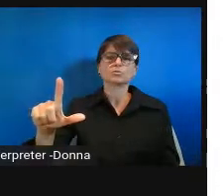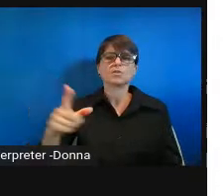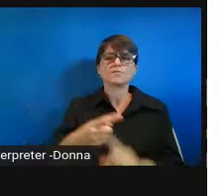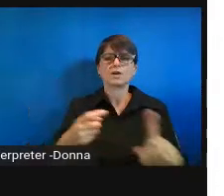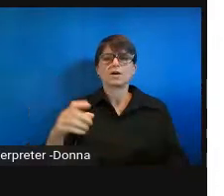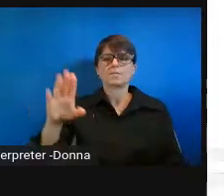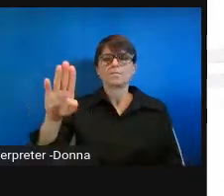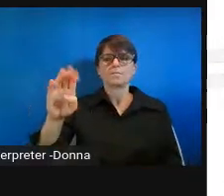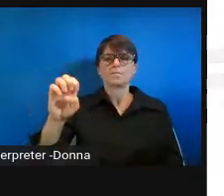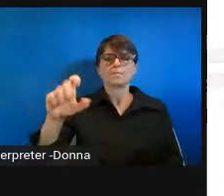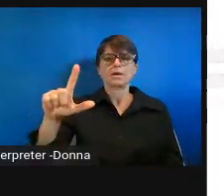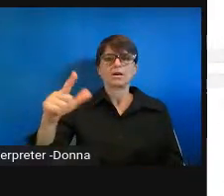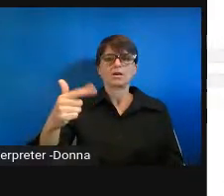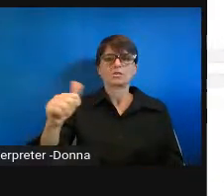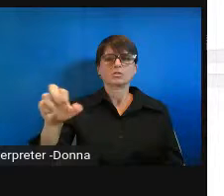[AUDIO FADING- INDISCERNIBLE]